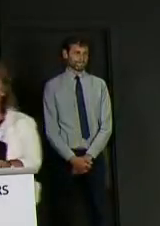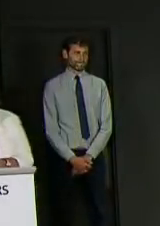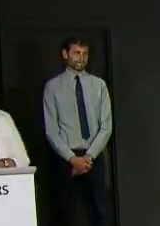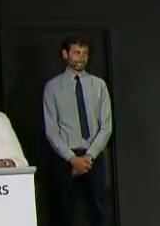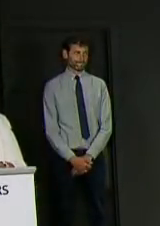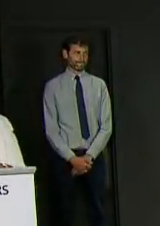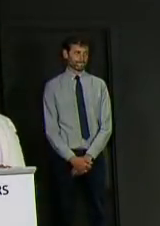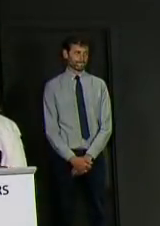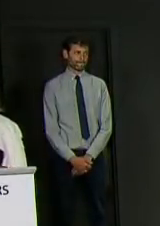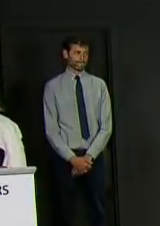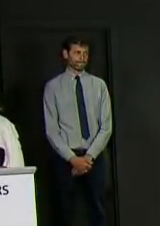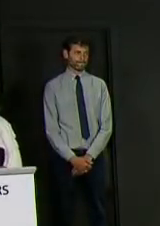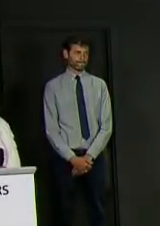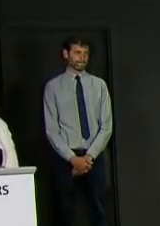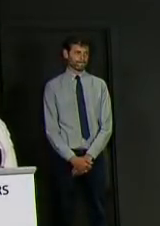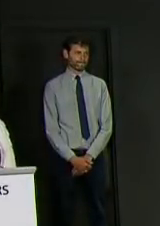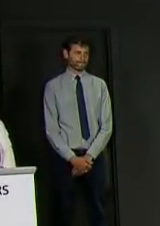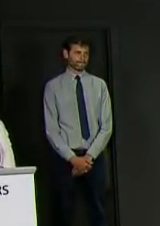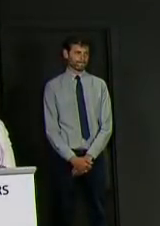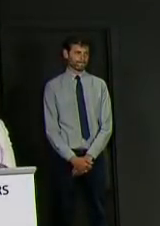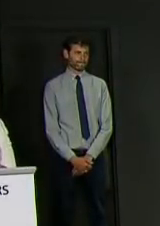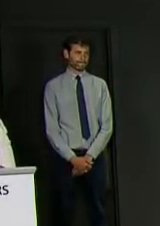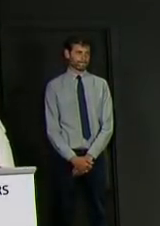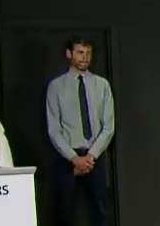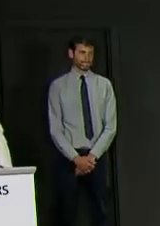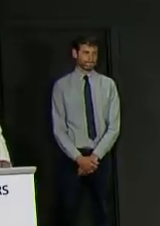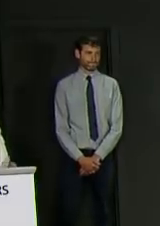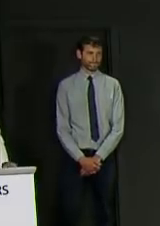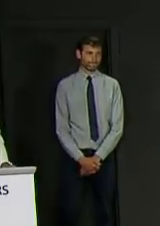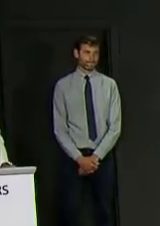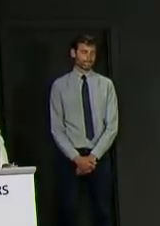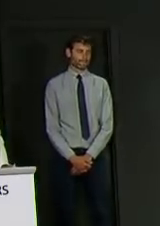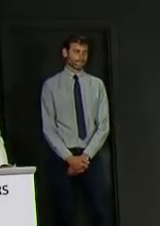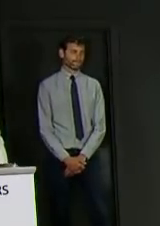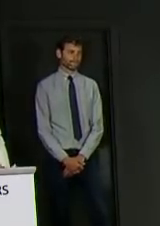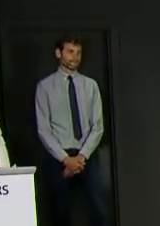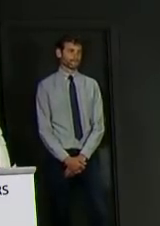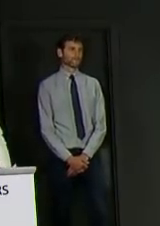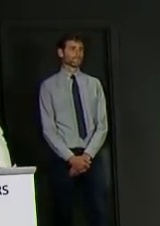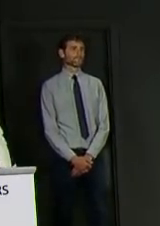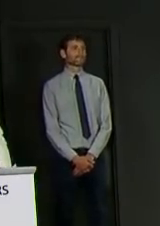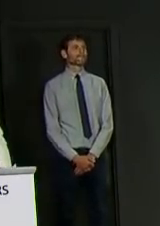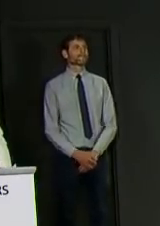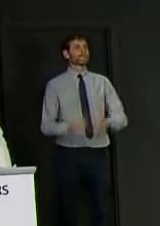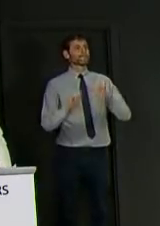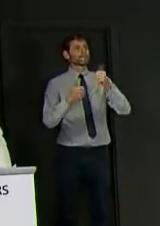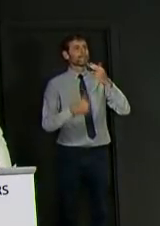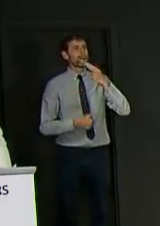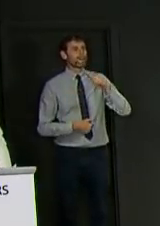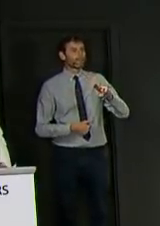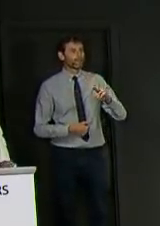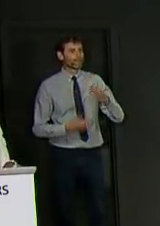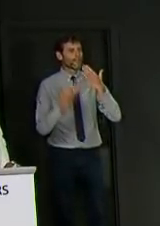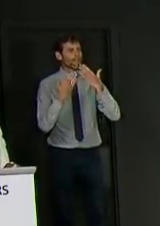Good afternoon everyone, thank you for joining